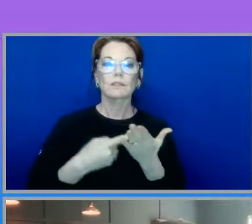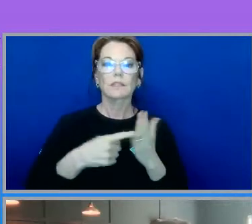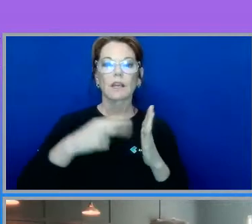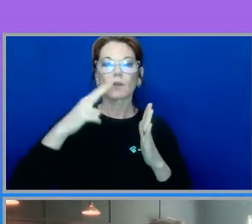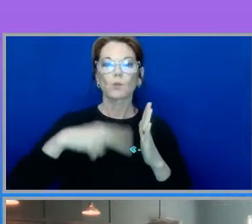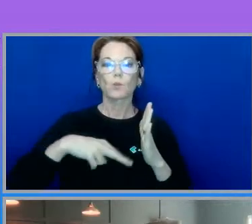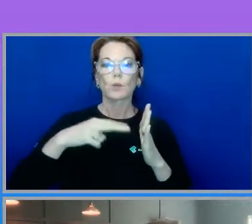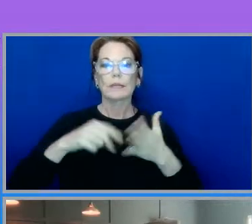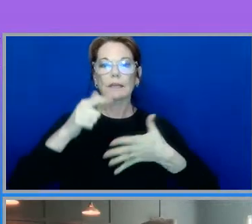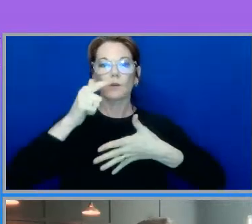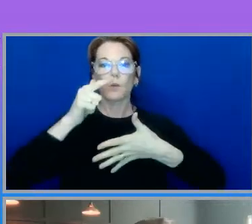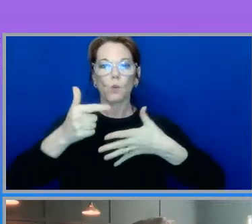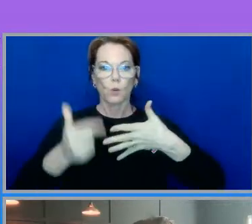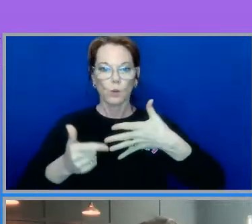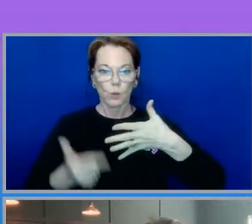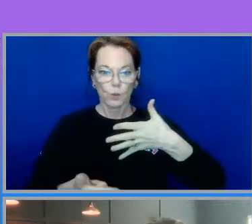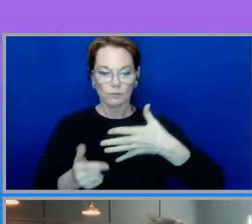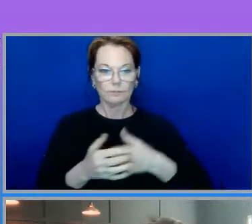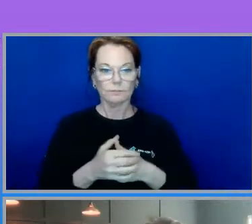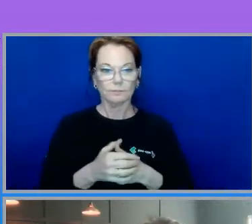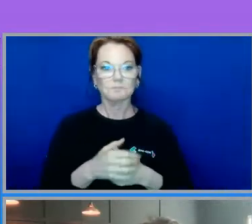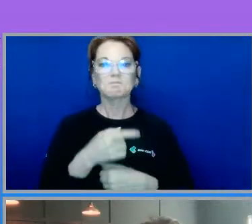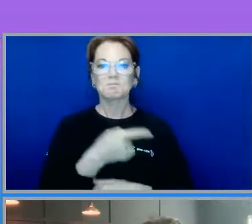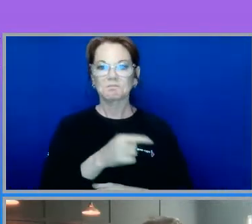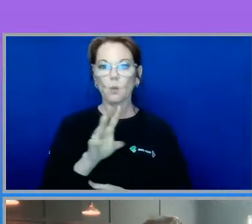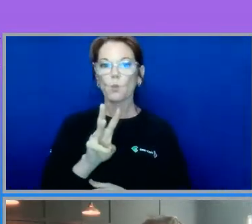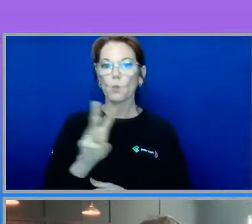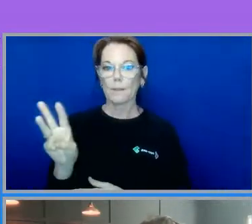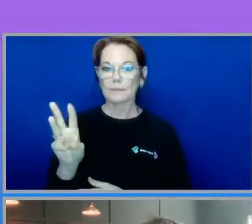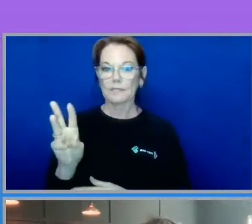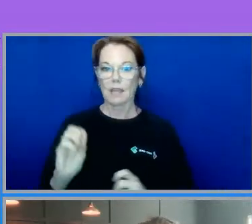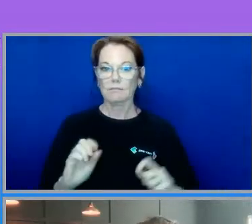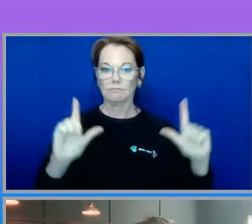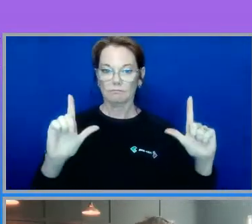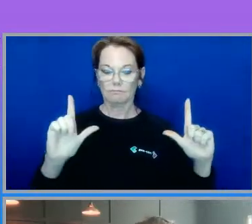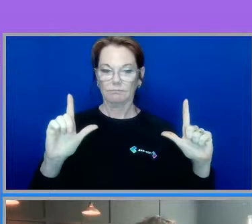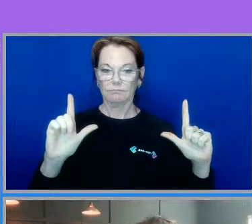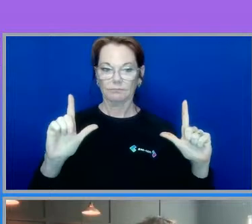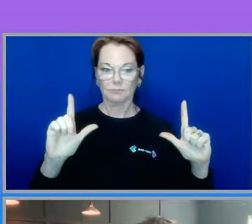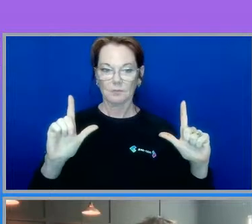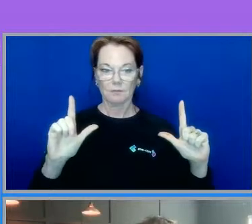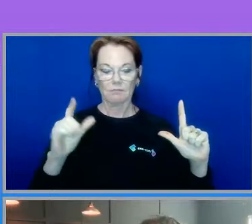more tangible. Here we have a website. This has a relatively